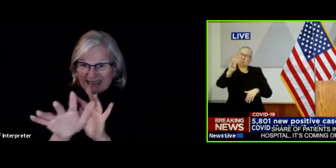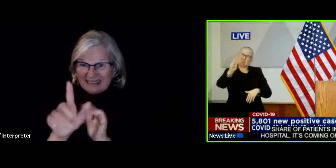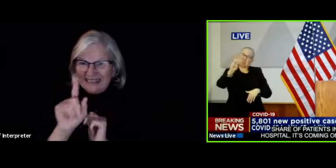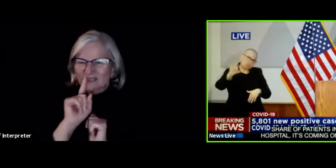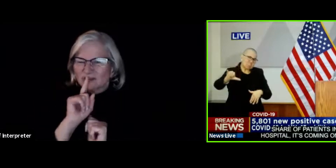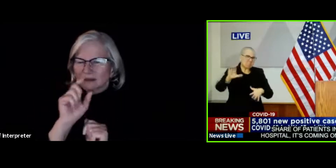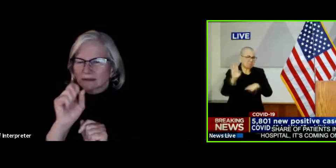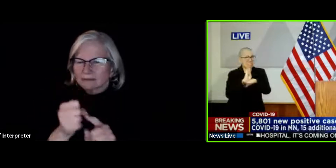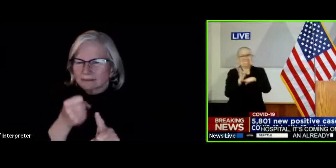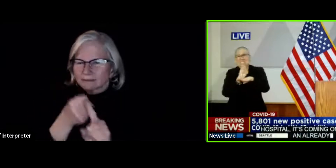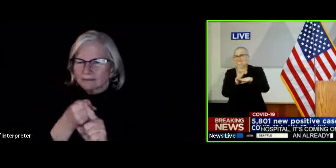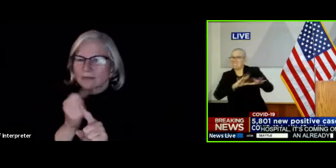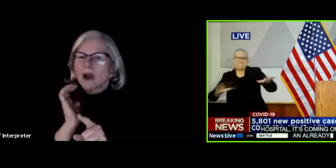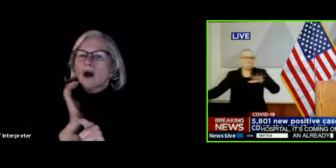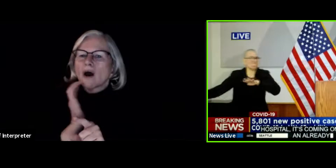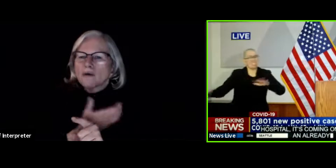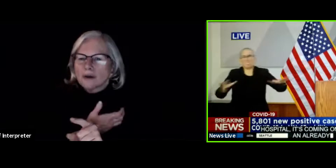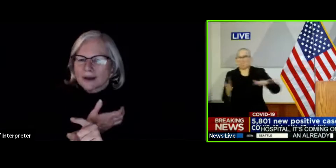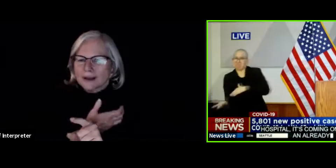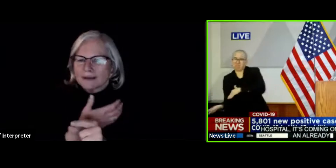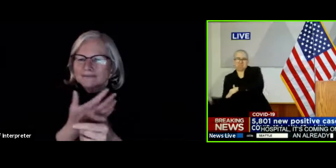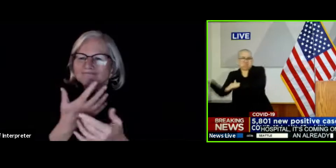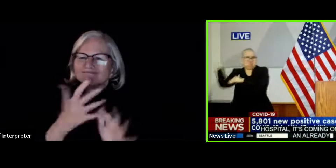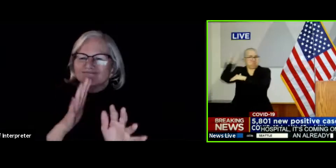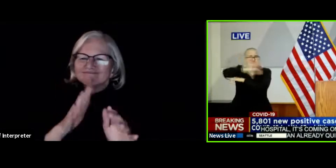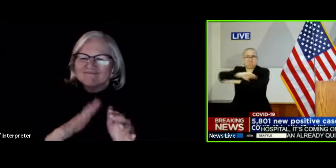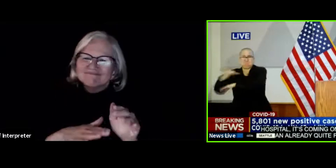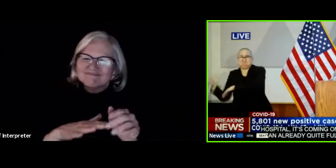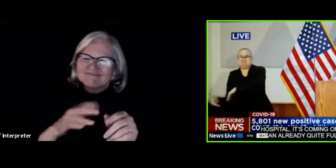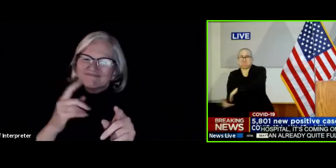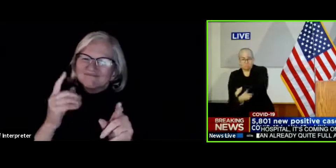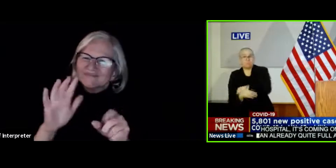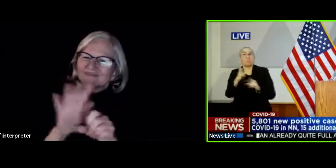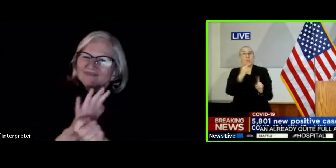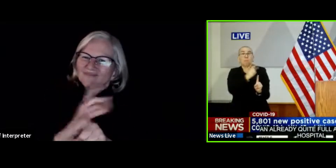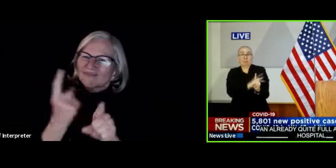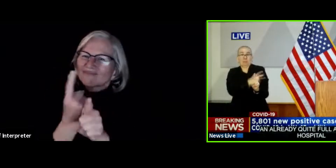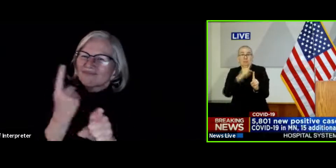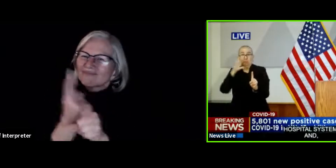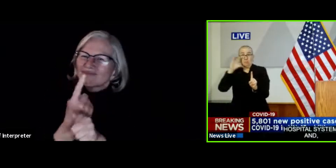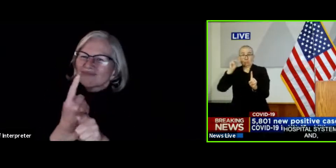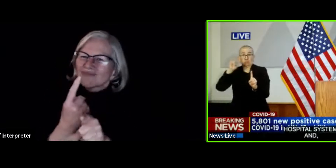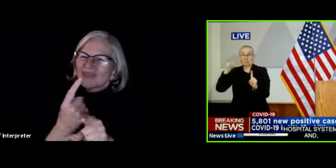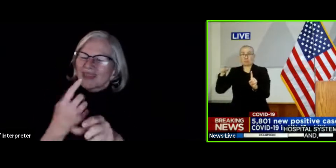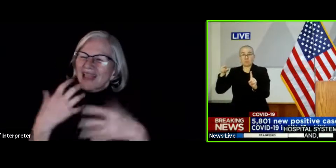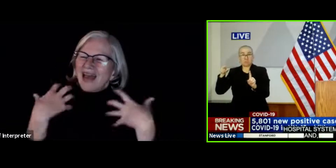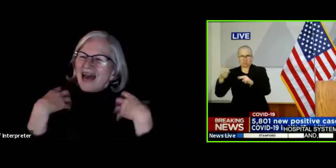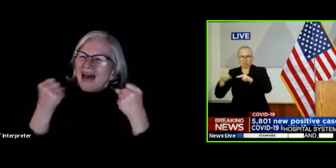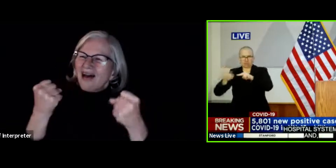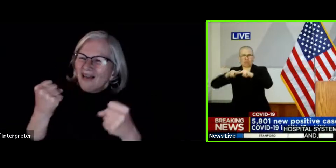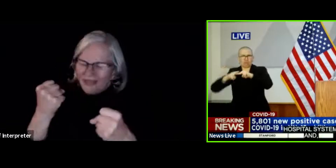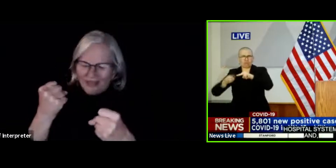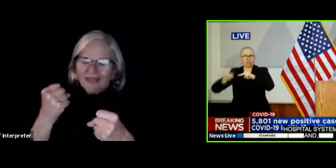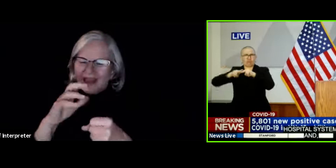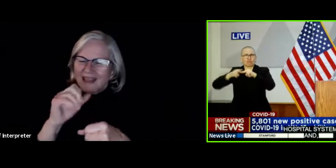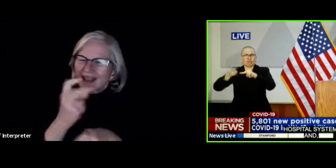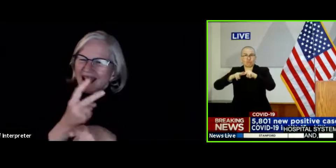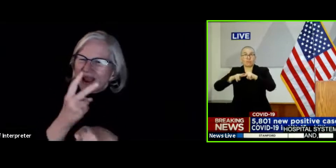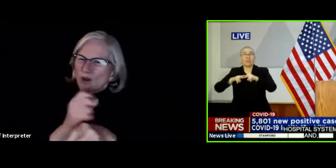AND AS THE PERCENTAGE OF PATIENTS WITH COVID INCREASES FOR BOTH I.C.U. BEDS AND NON-I.C.U.